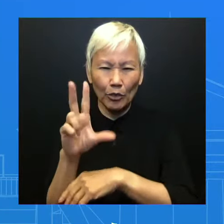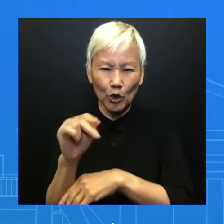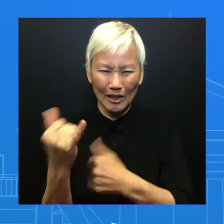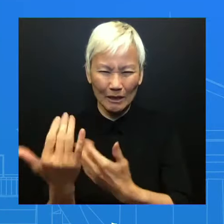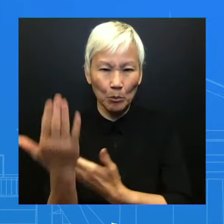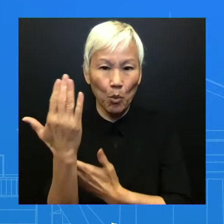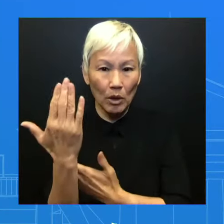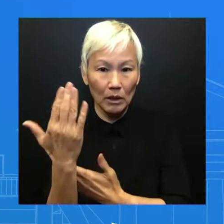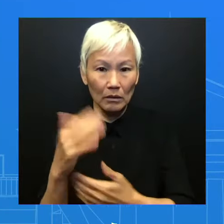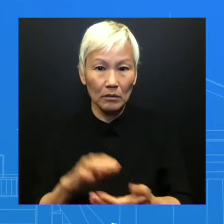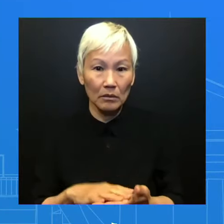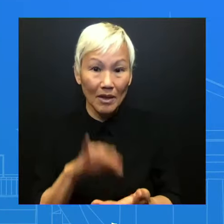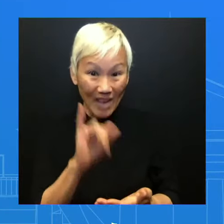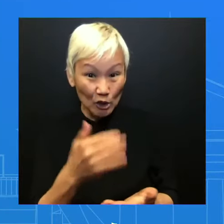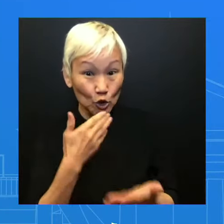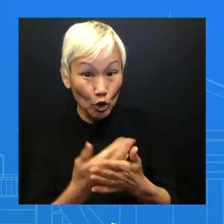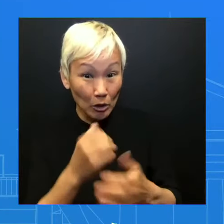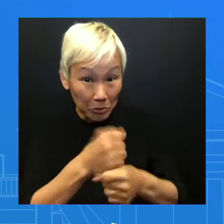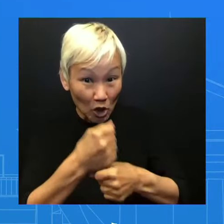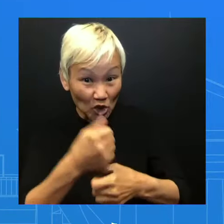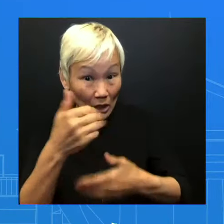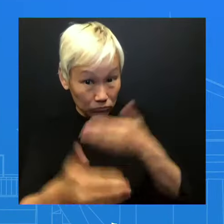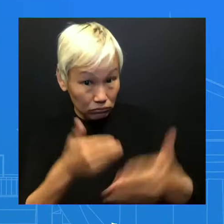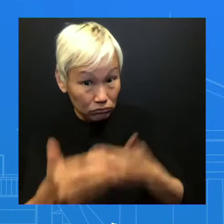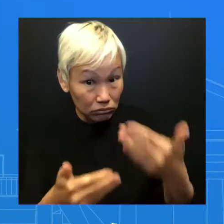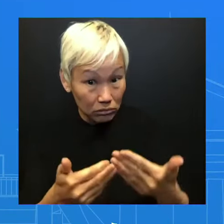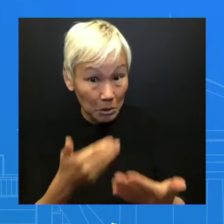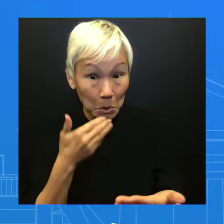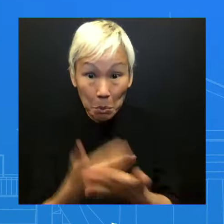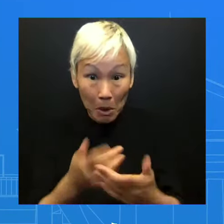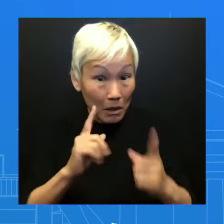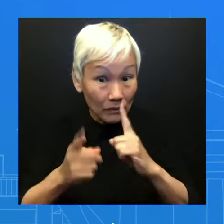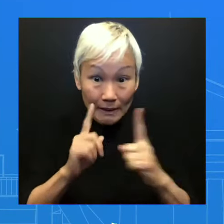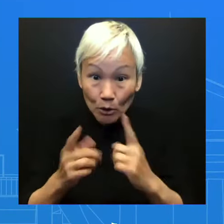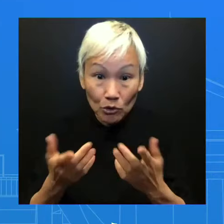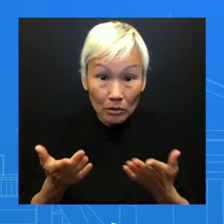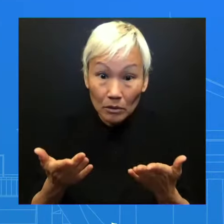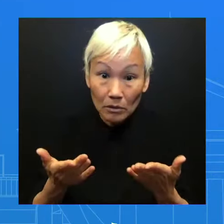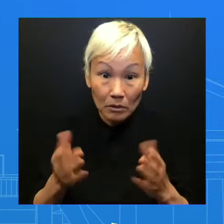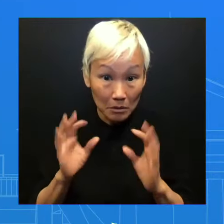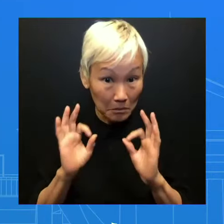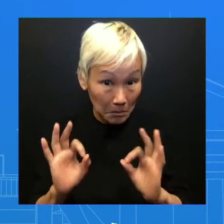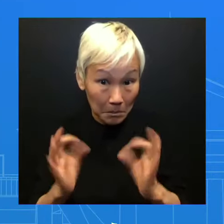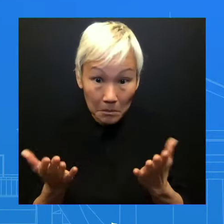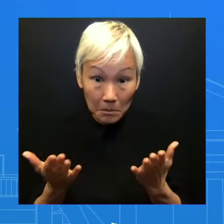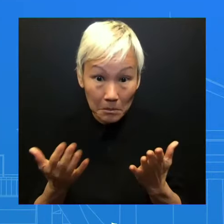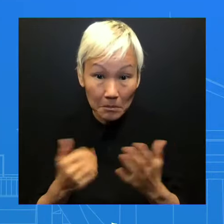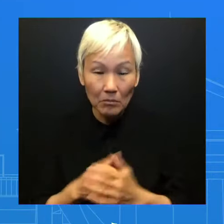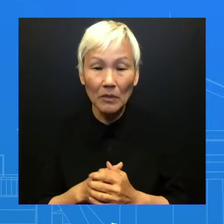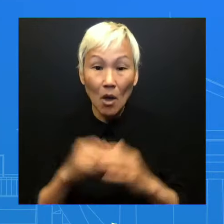and it's moving forward in -- hopefully in the path where we would see a bipartisan, reasonable budget negotiation.